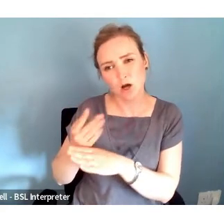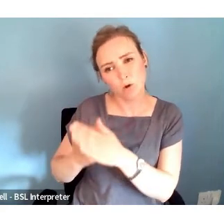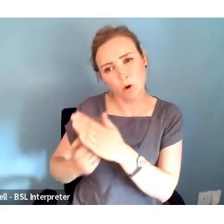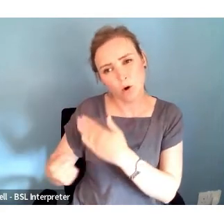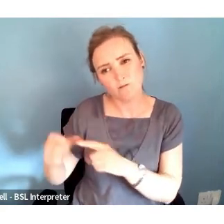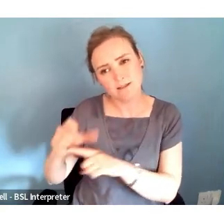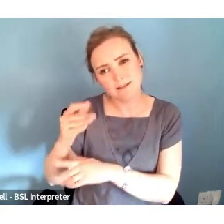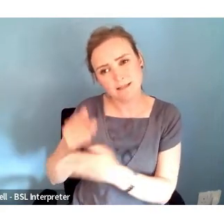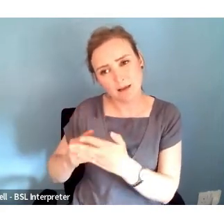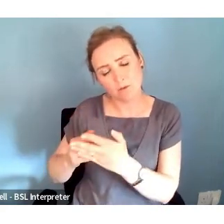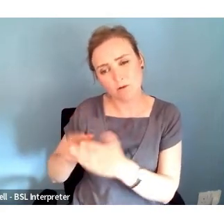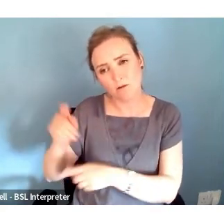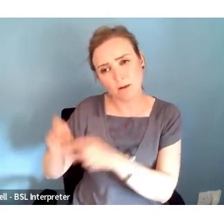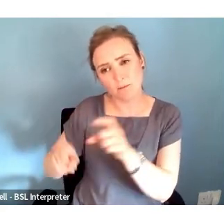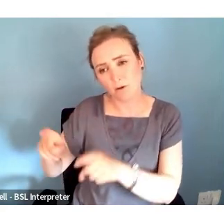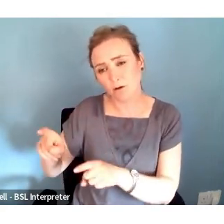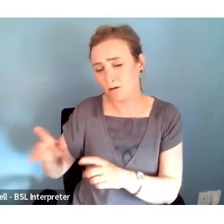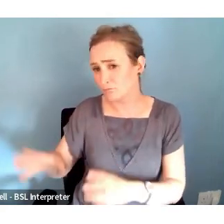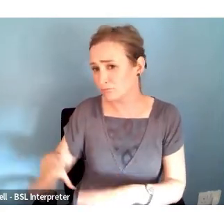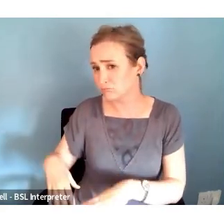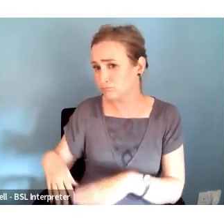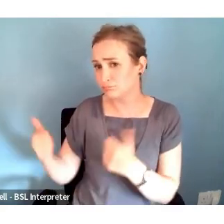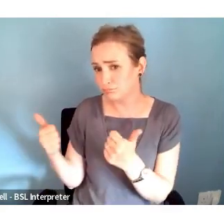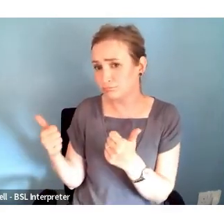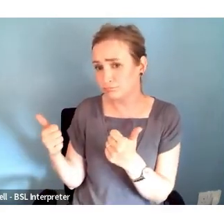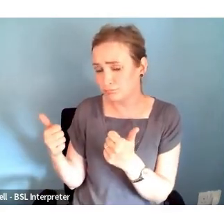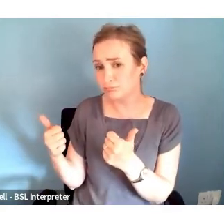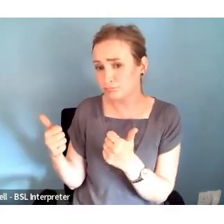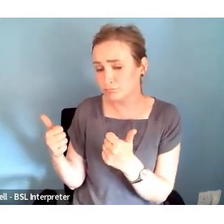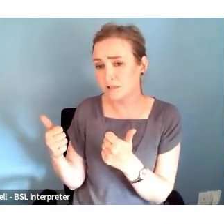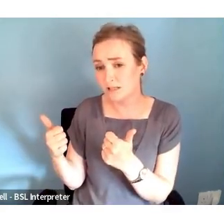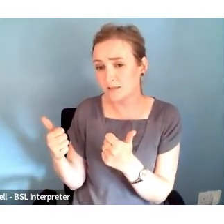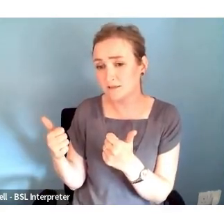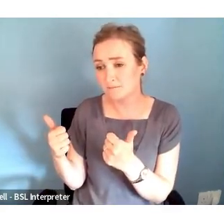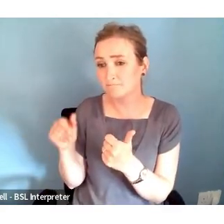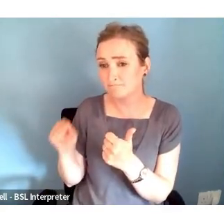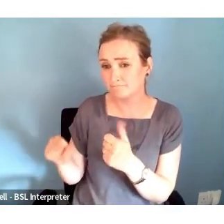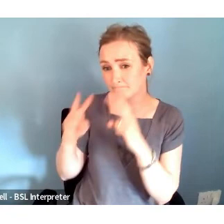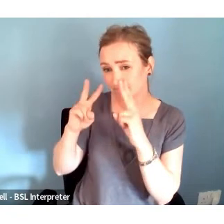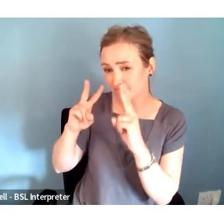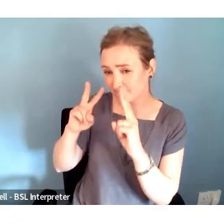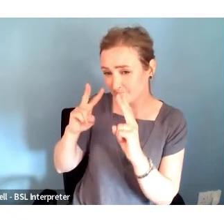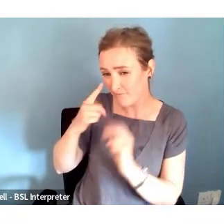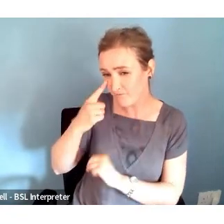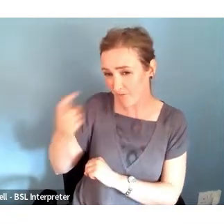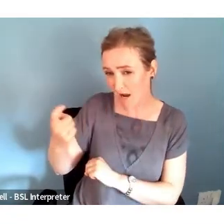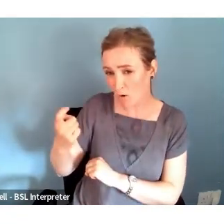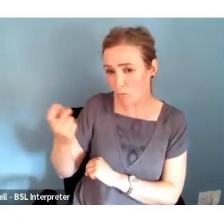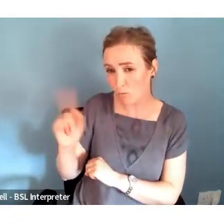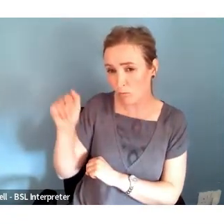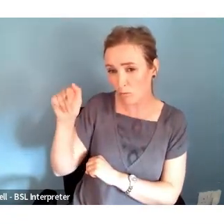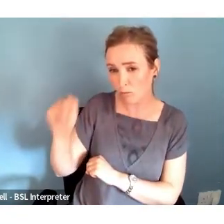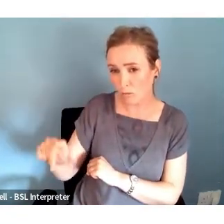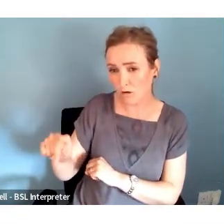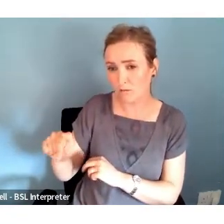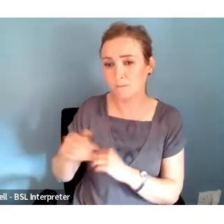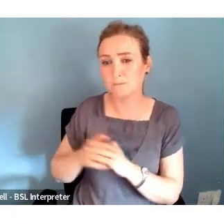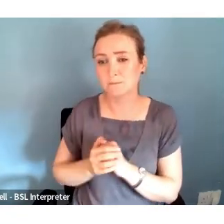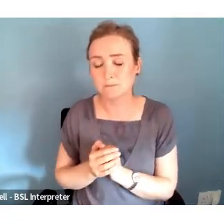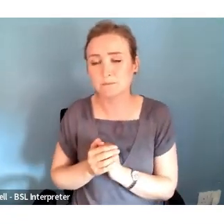successful. So, our findings from that have been that the overall volume of application